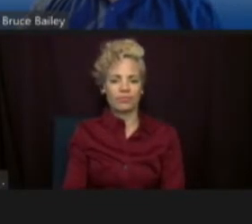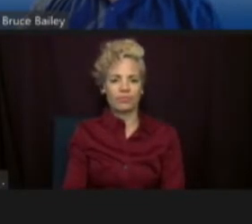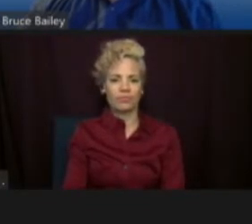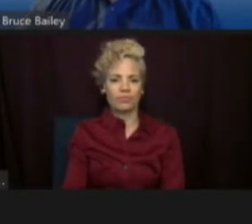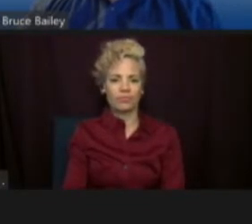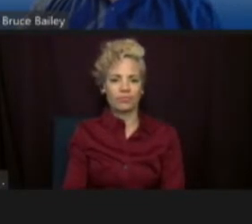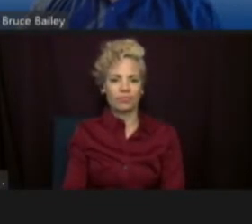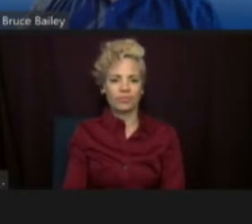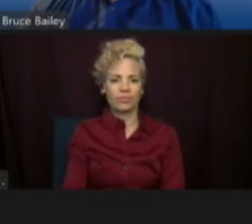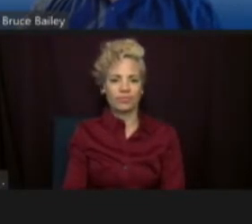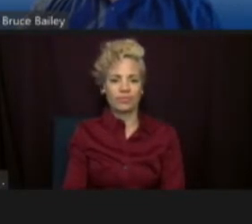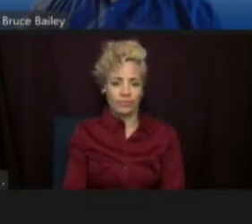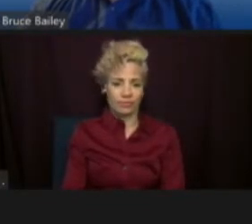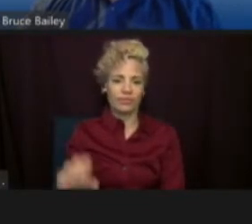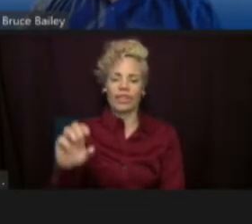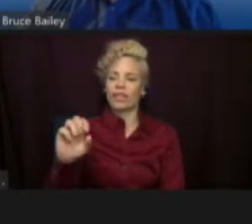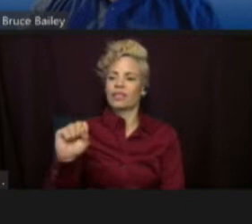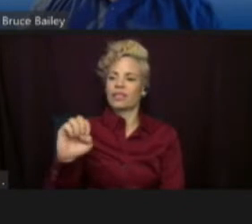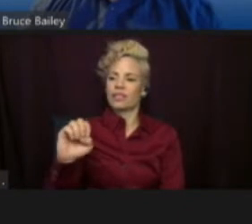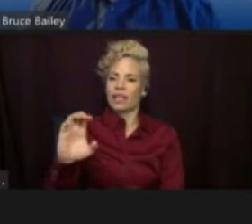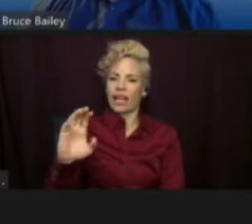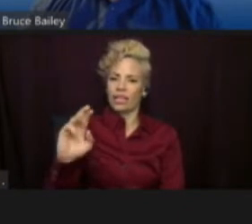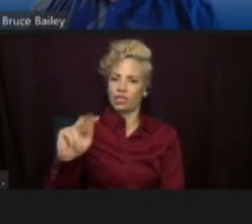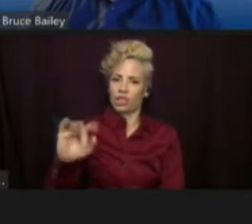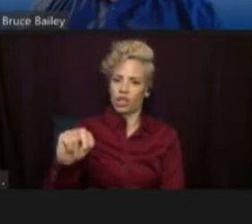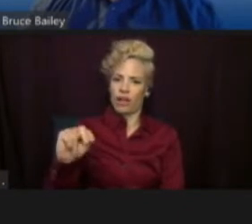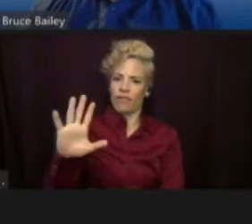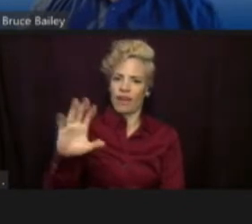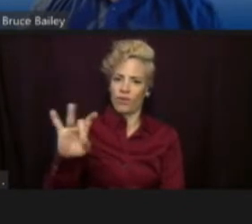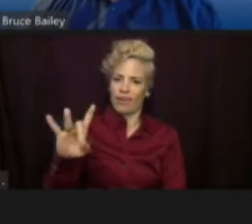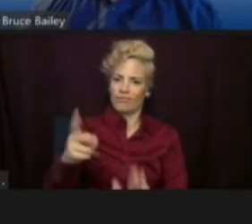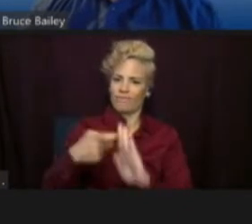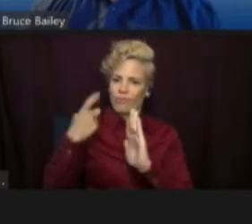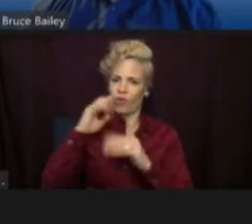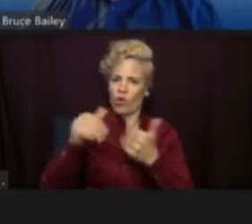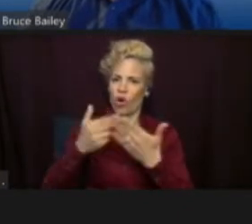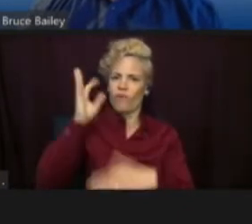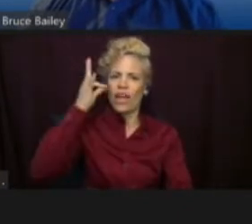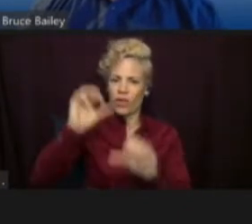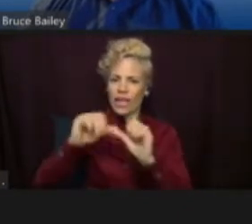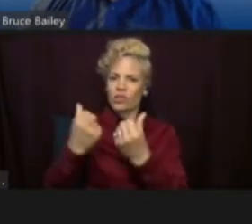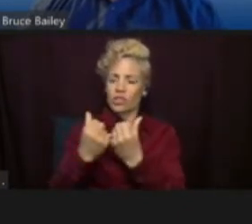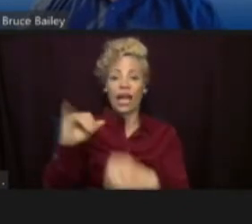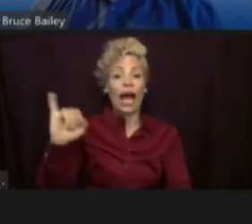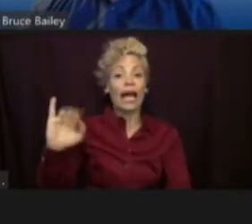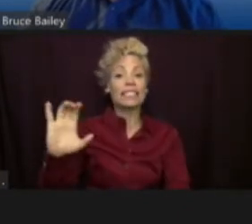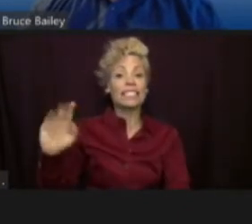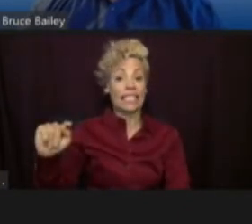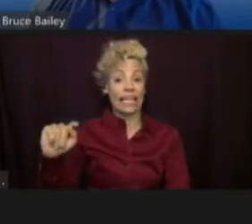Section 508 is mandatory for federal agencies. ICT that is procured, developed,